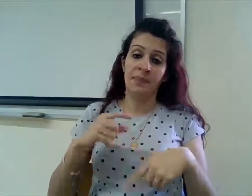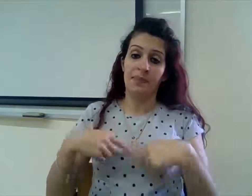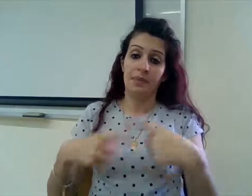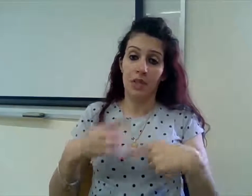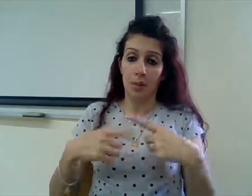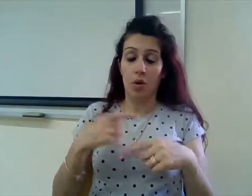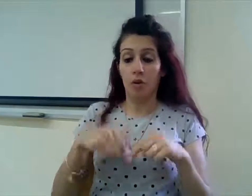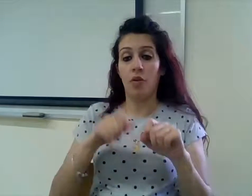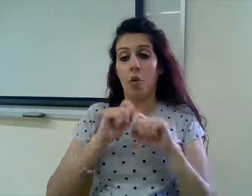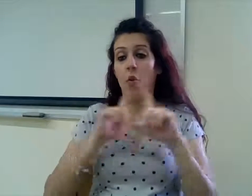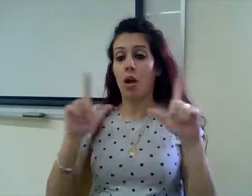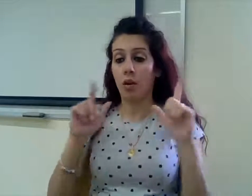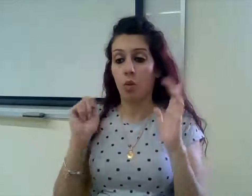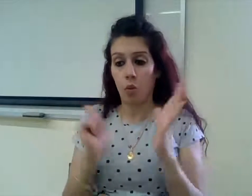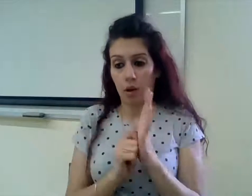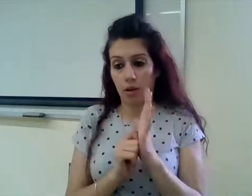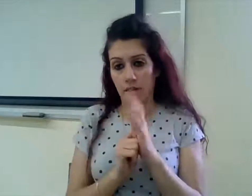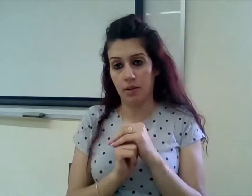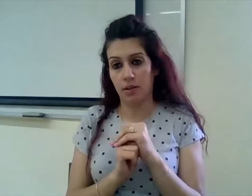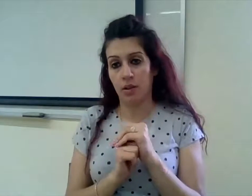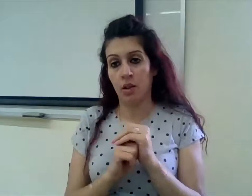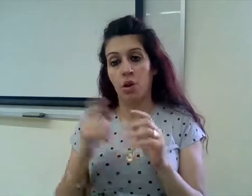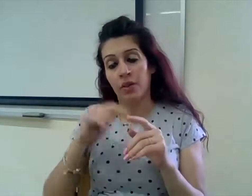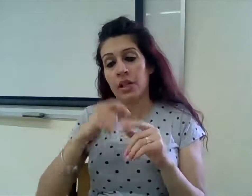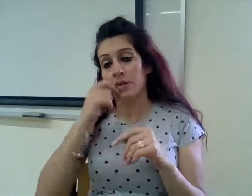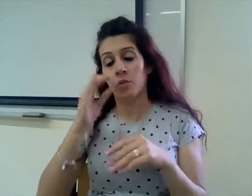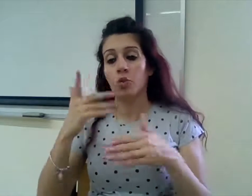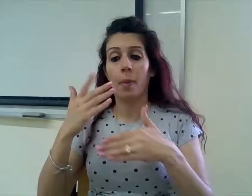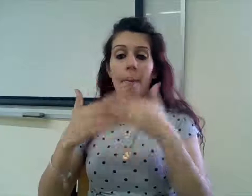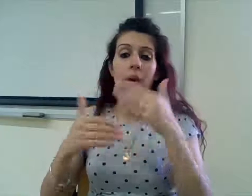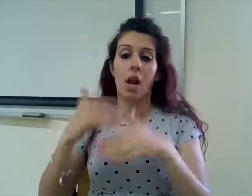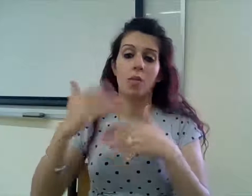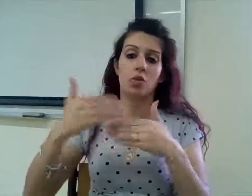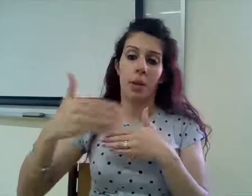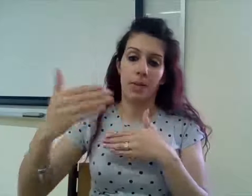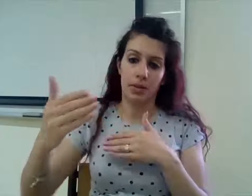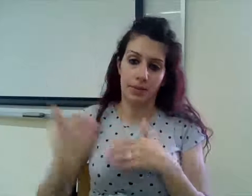only I guess for the Ministry of Education but all other organisations